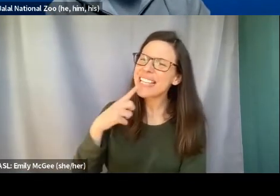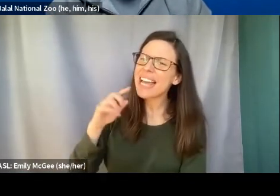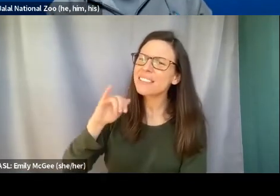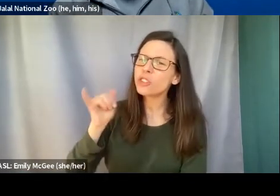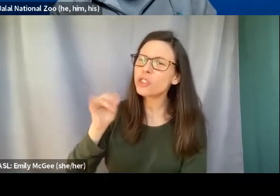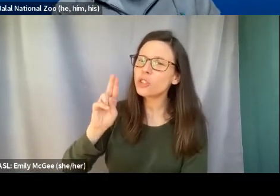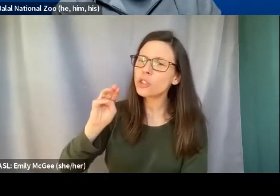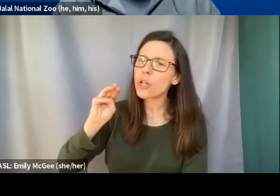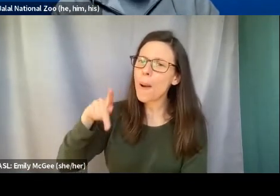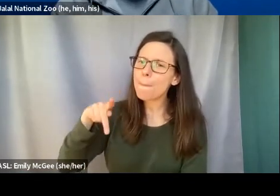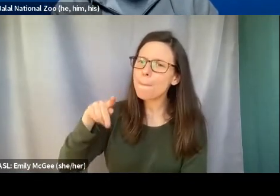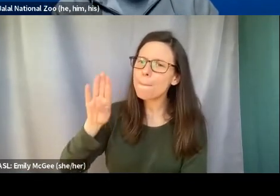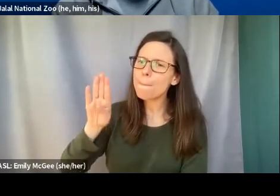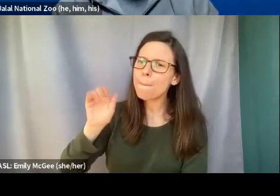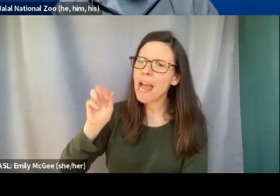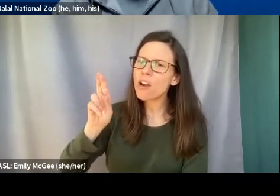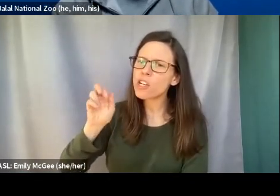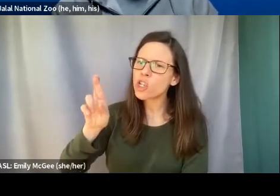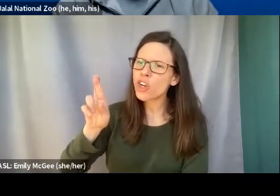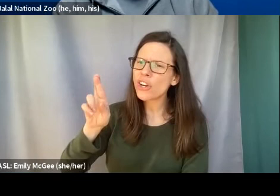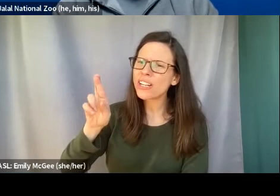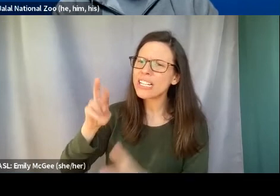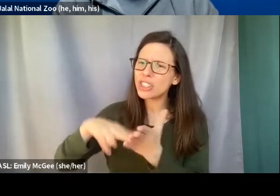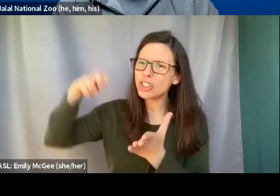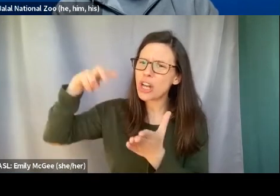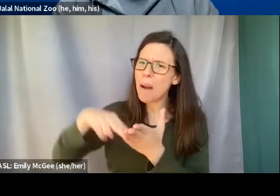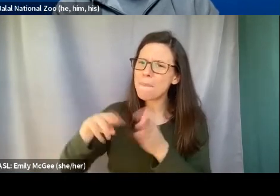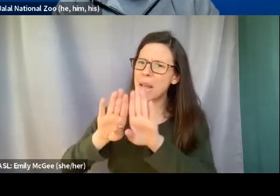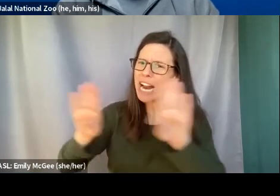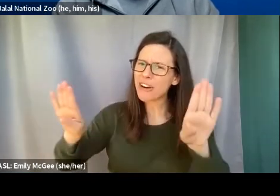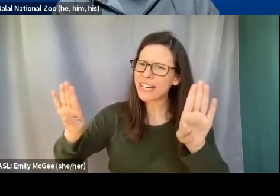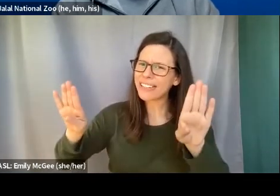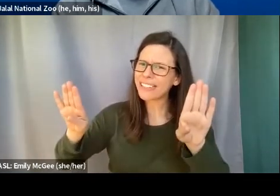but I don't think of sea lions jumping on land, but this looks like she's jumping out of the water.